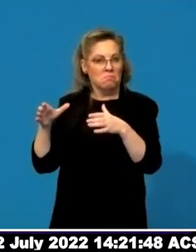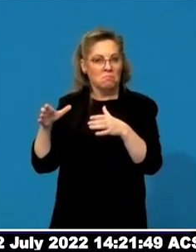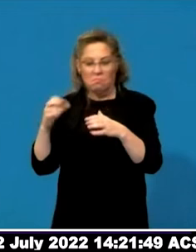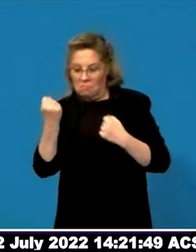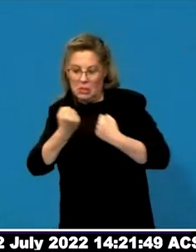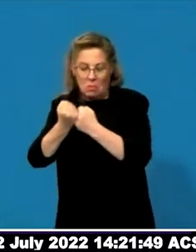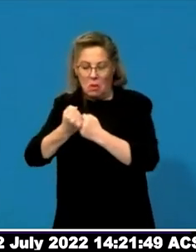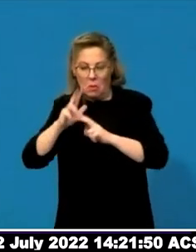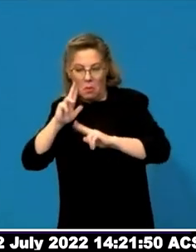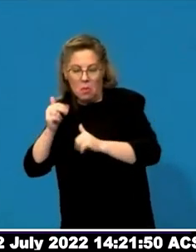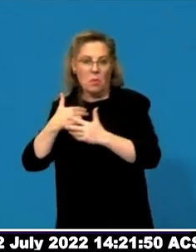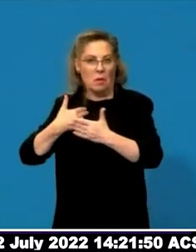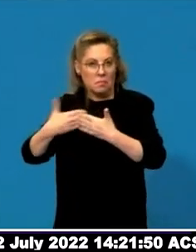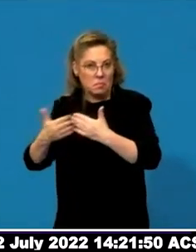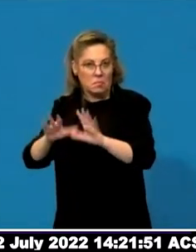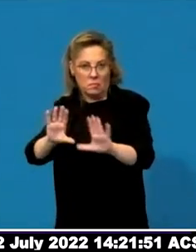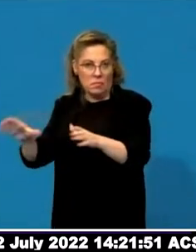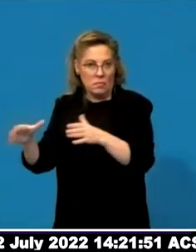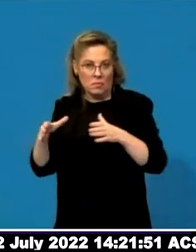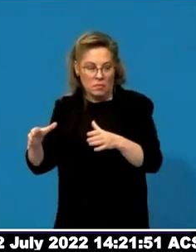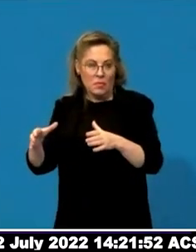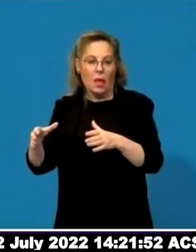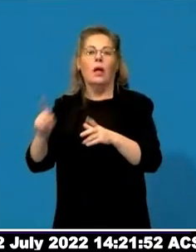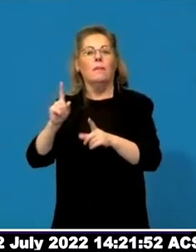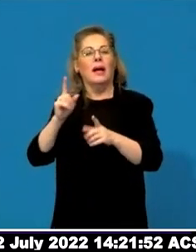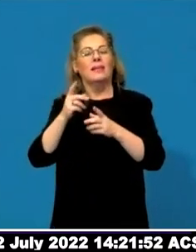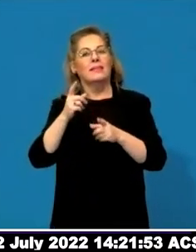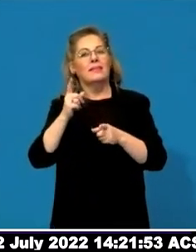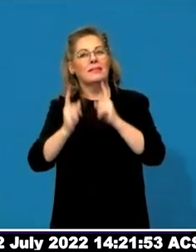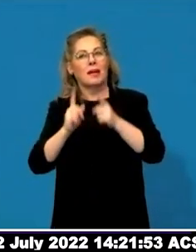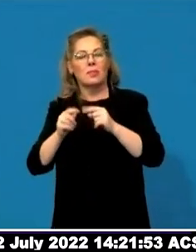that service of respite is really critical.